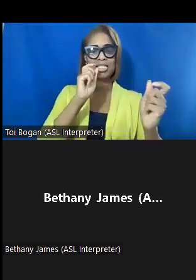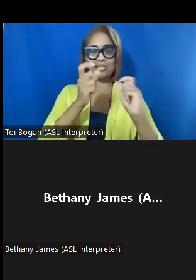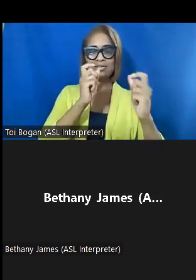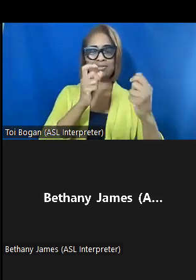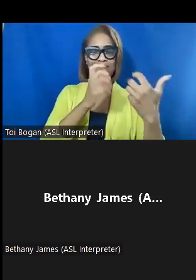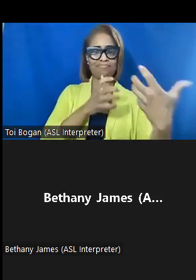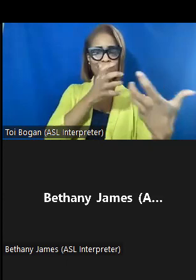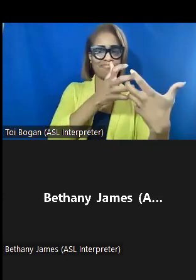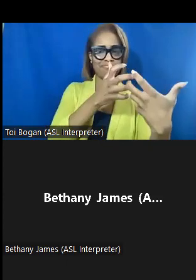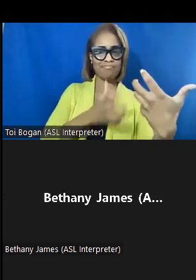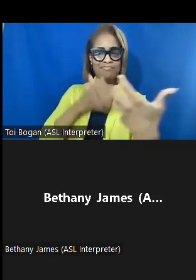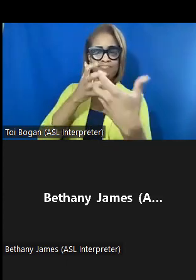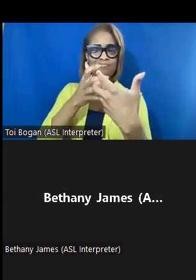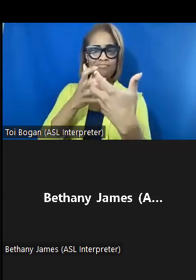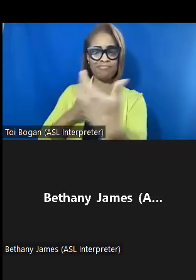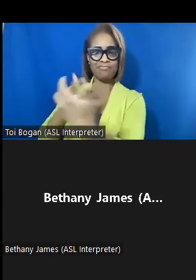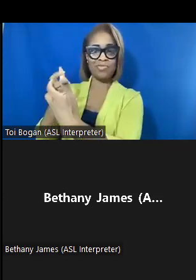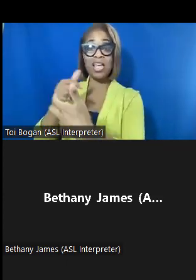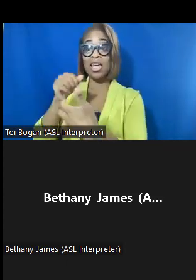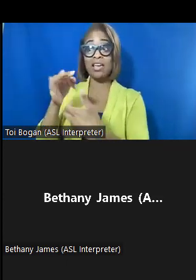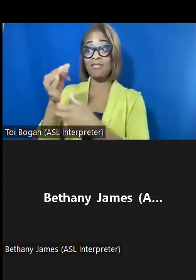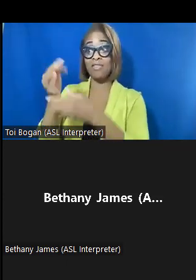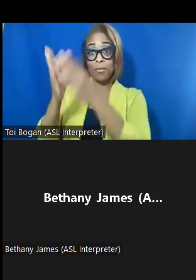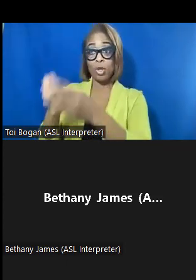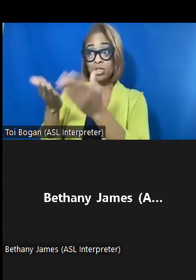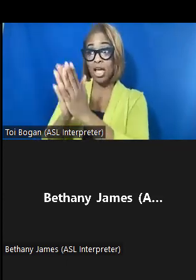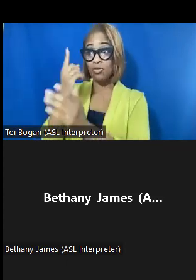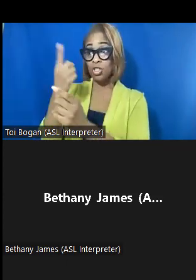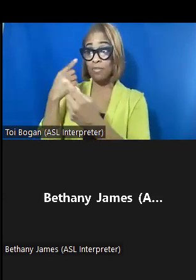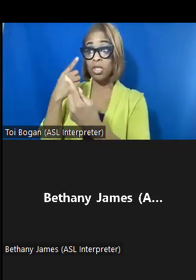So if one person asks for someone and that works for them, that's great.